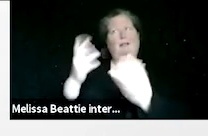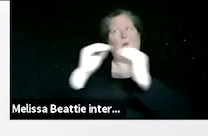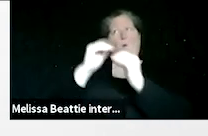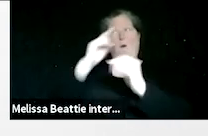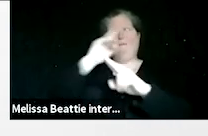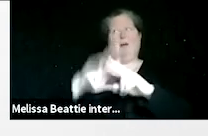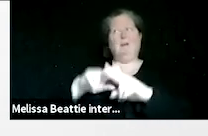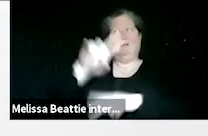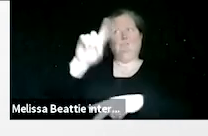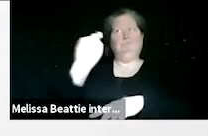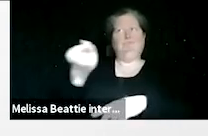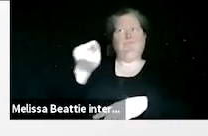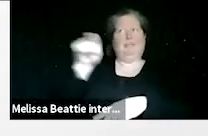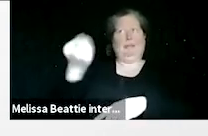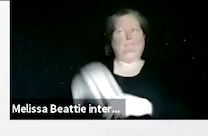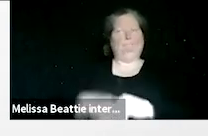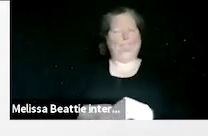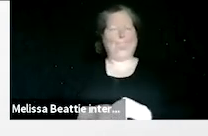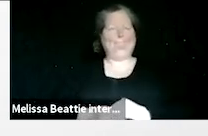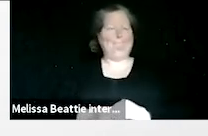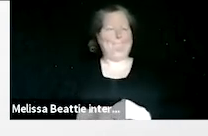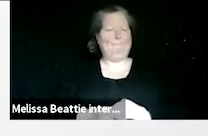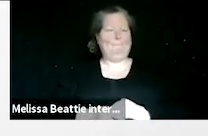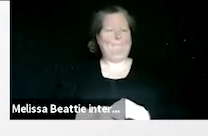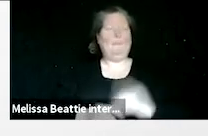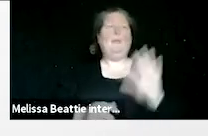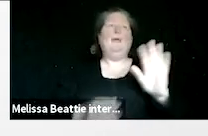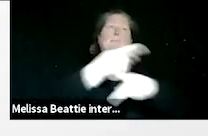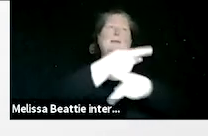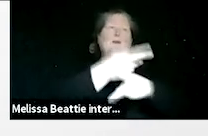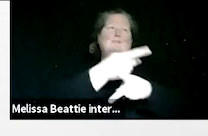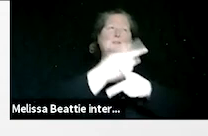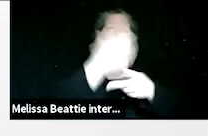Rick Mislan: And I guess. Be careful with, you know, your job depends on it.